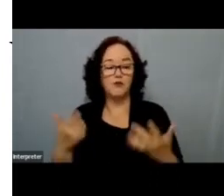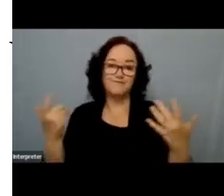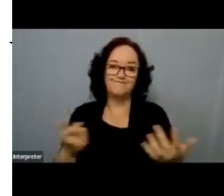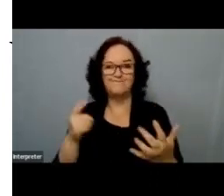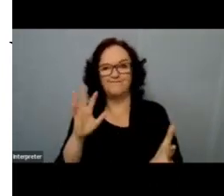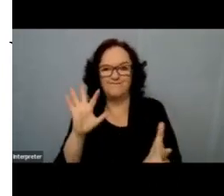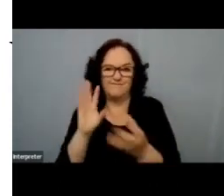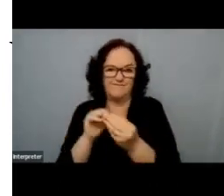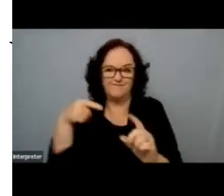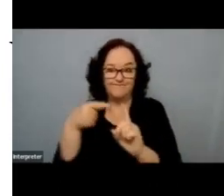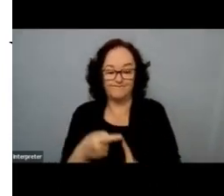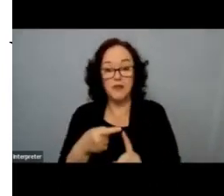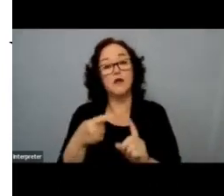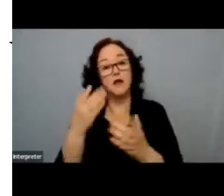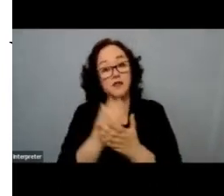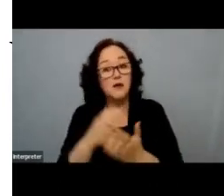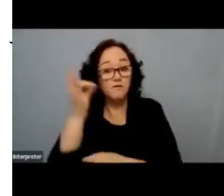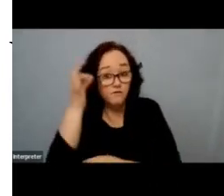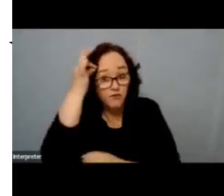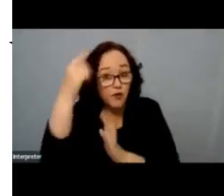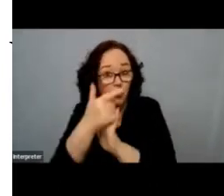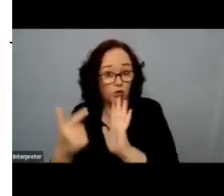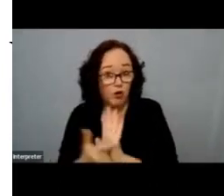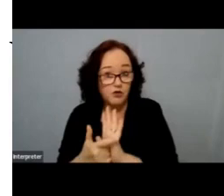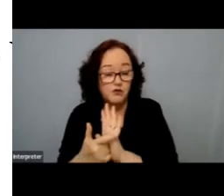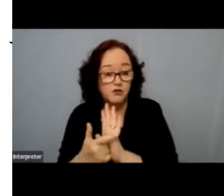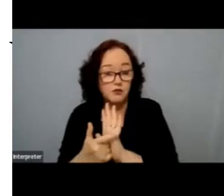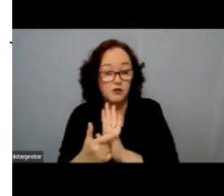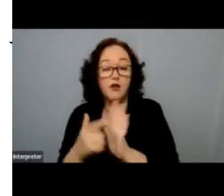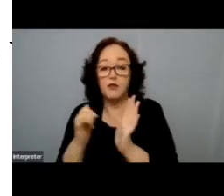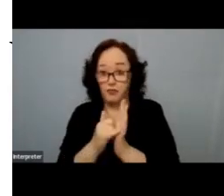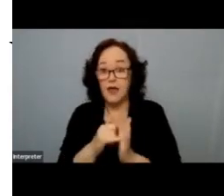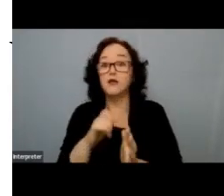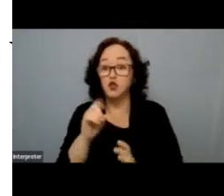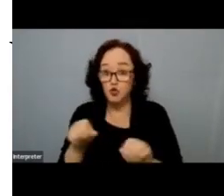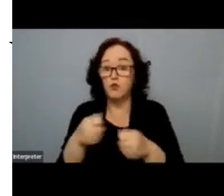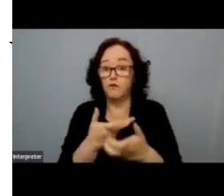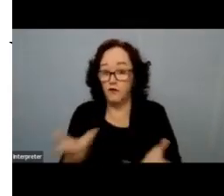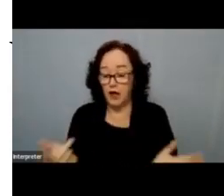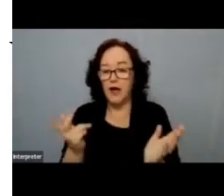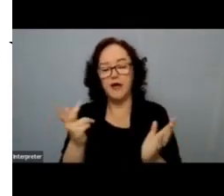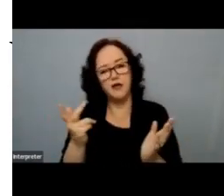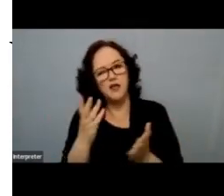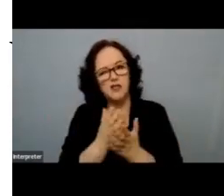there are some federal laws, which do provide some level of consistency in practice across